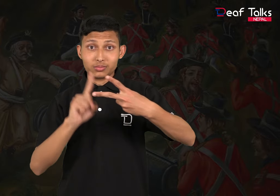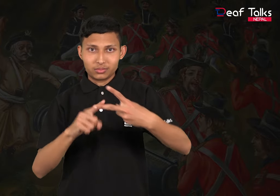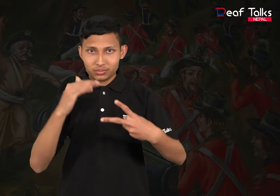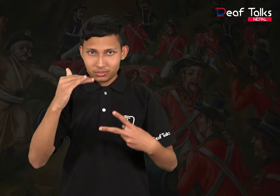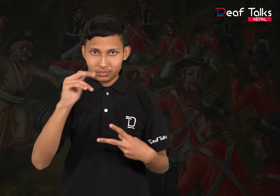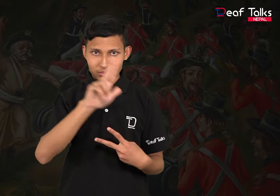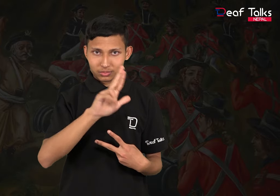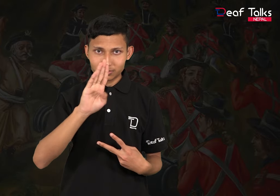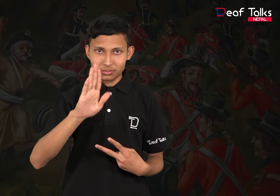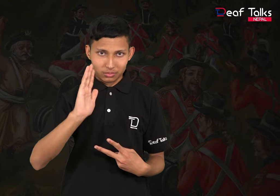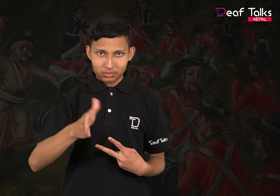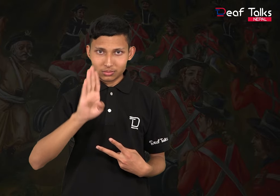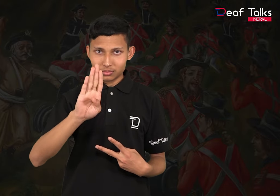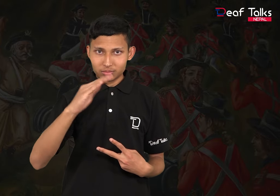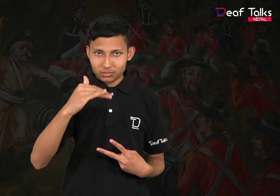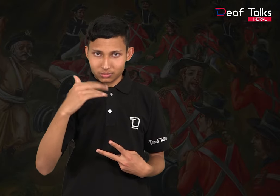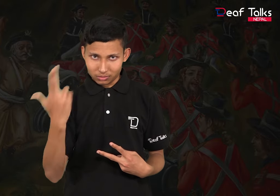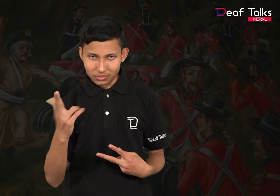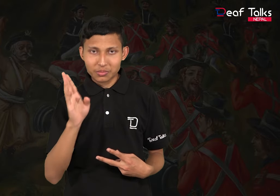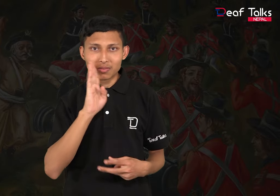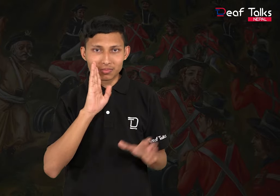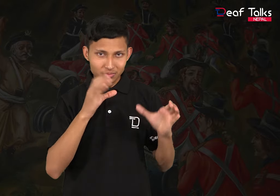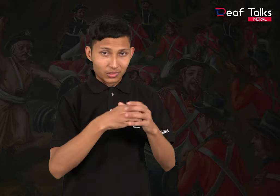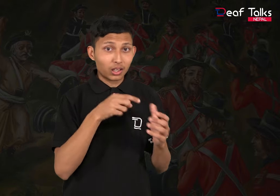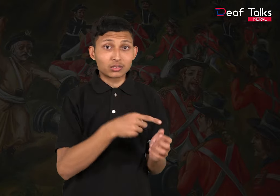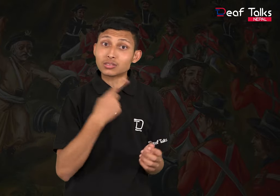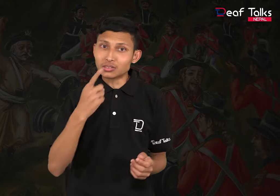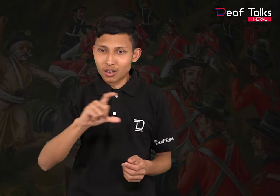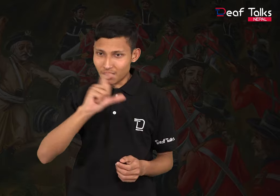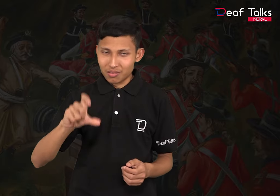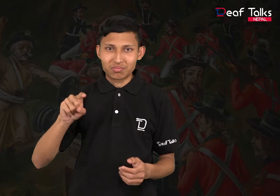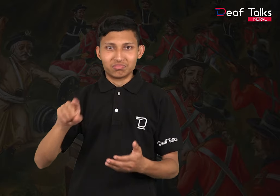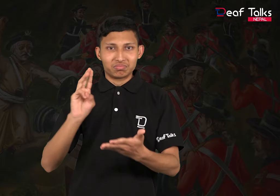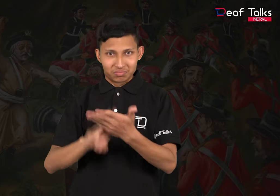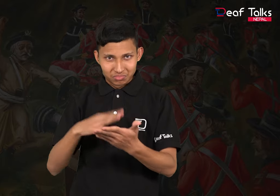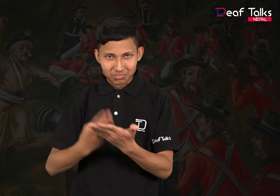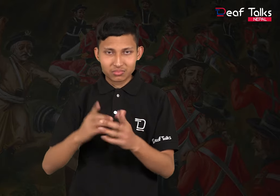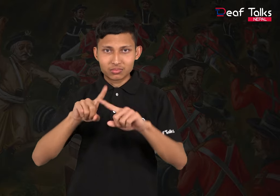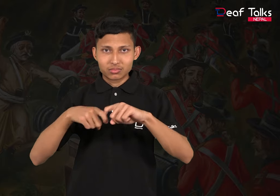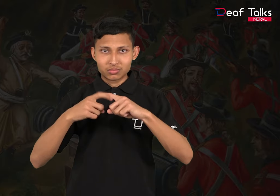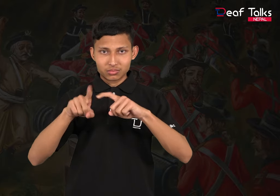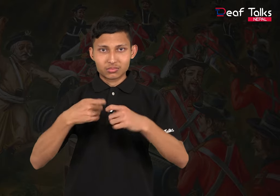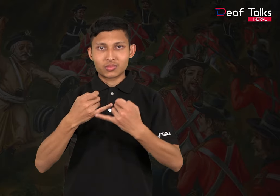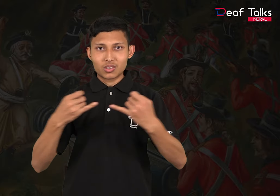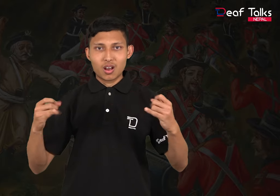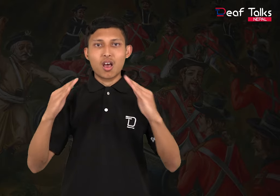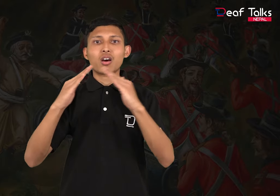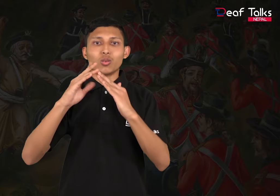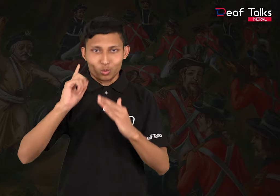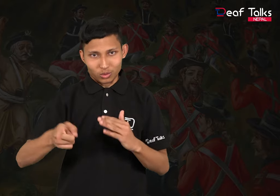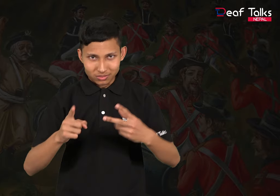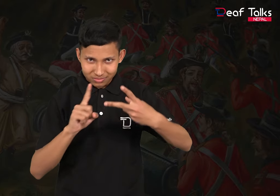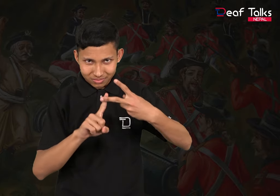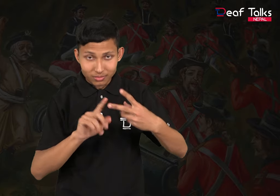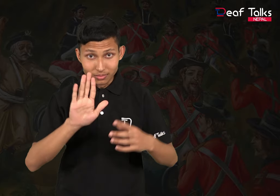2. Some say it is the Tibetan word "Ne-pal", meaning "the house of wool".